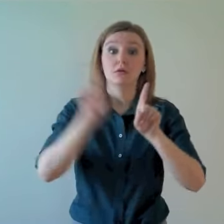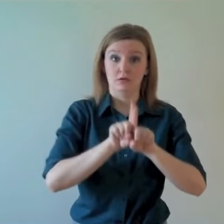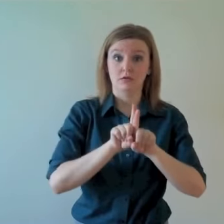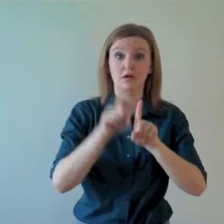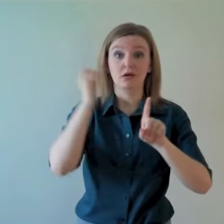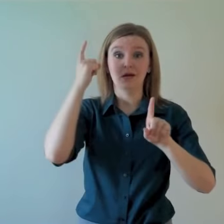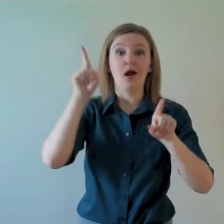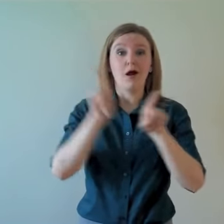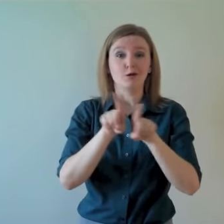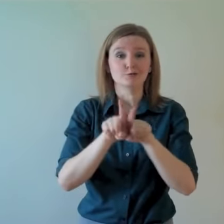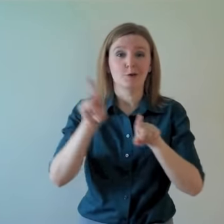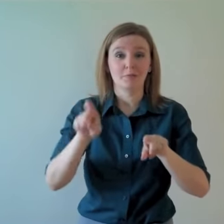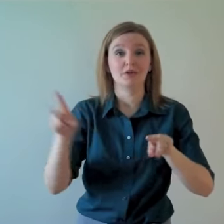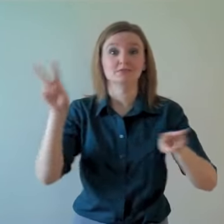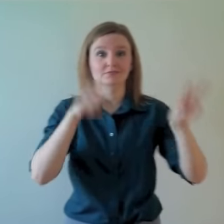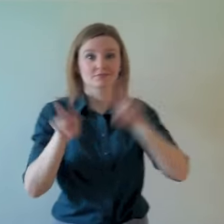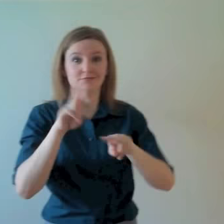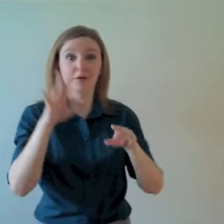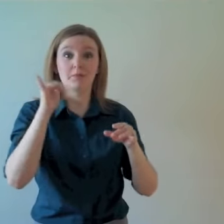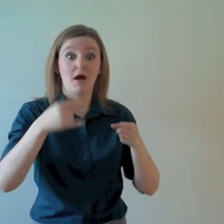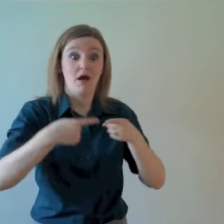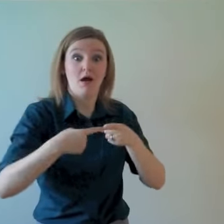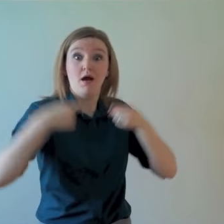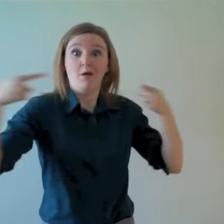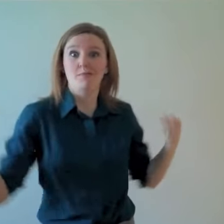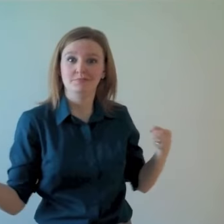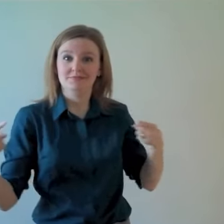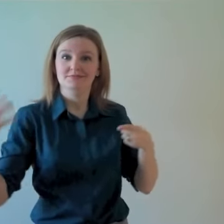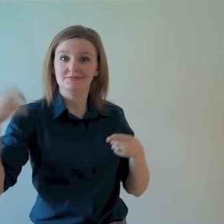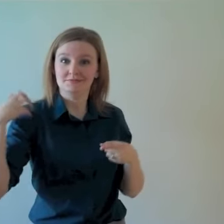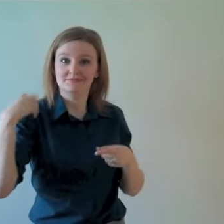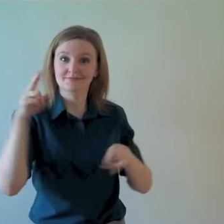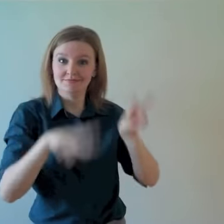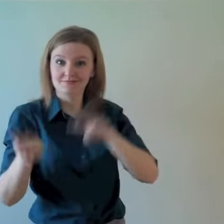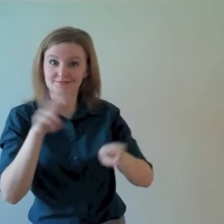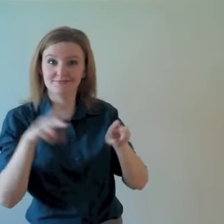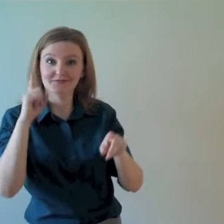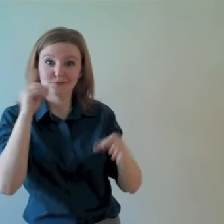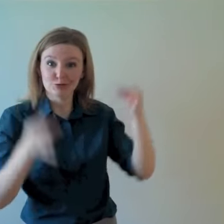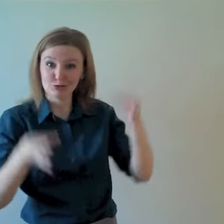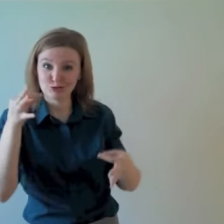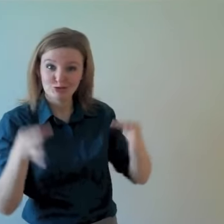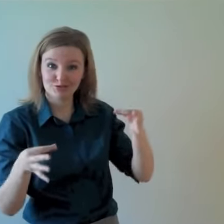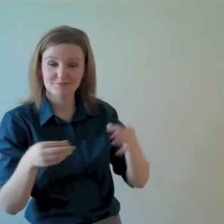Understand that it must be in the presence of another Election Judge from a different political party.